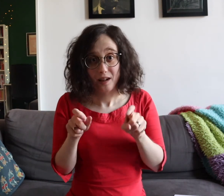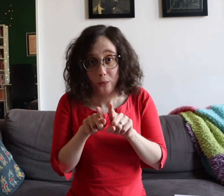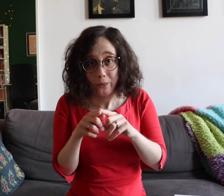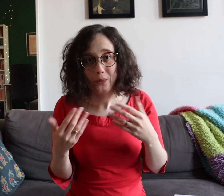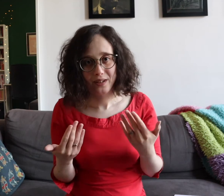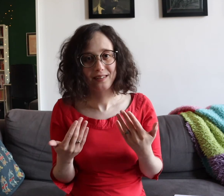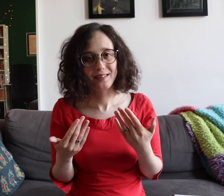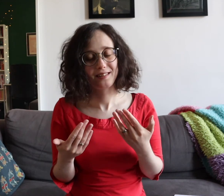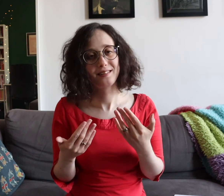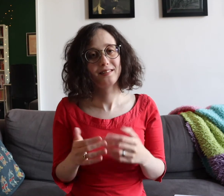that I could too.